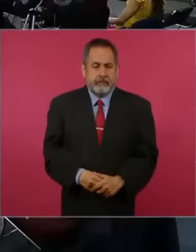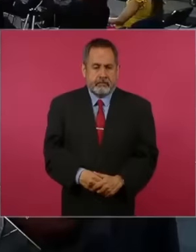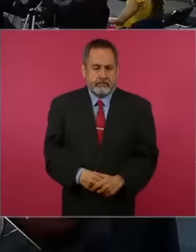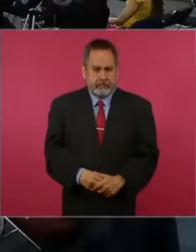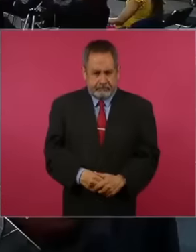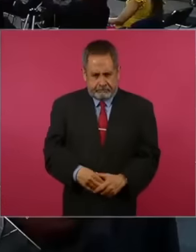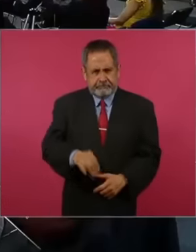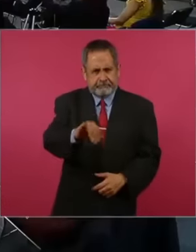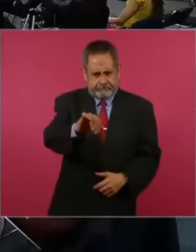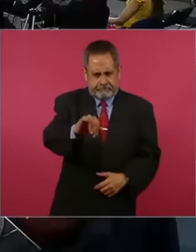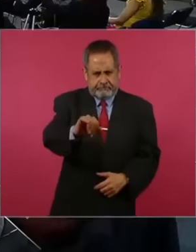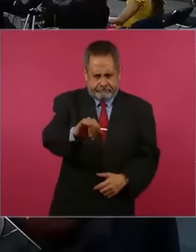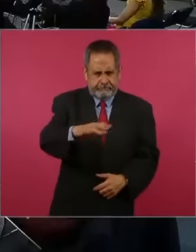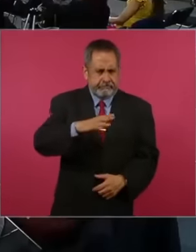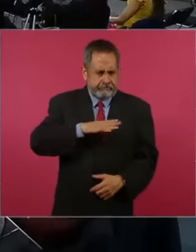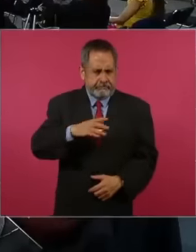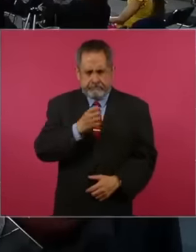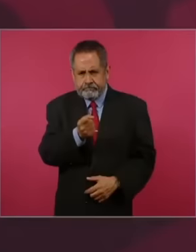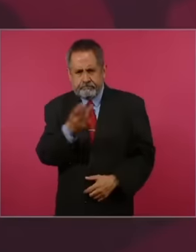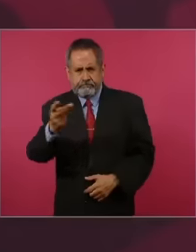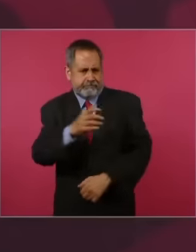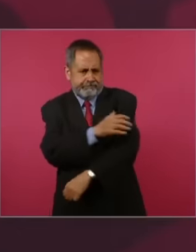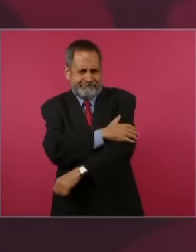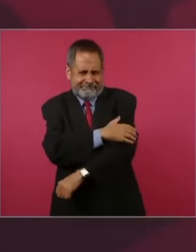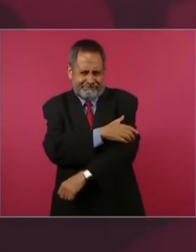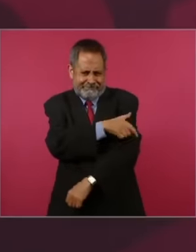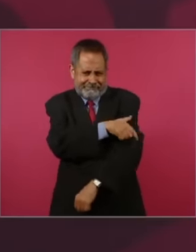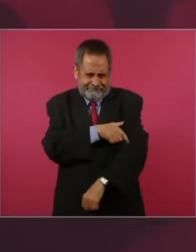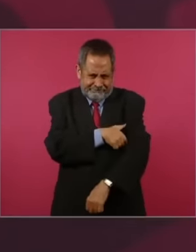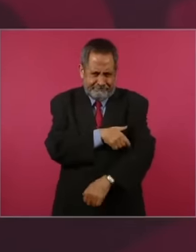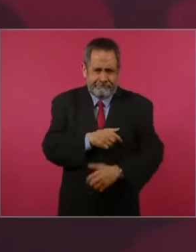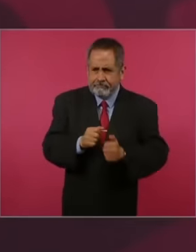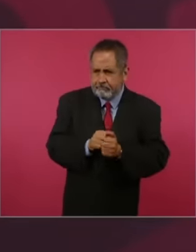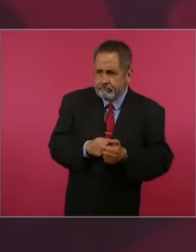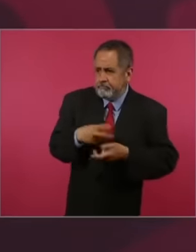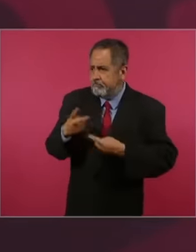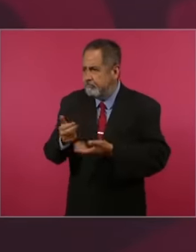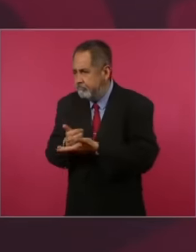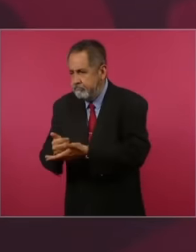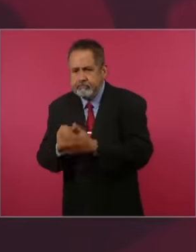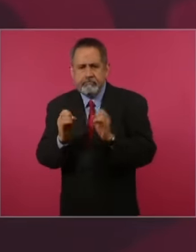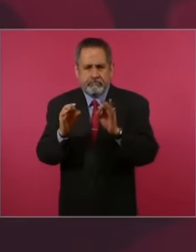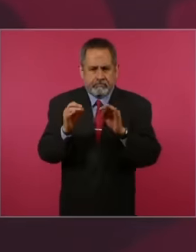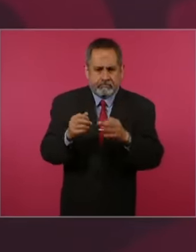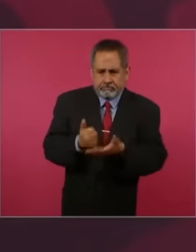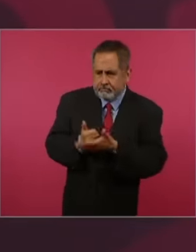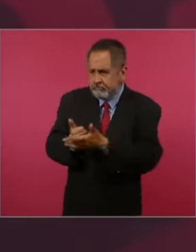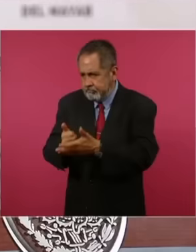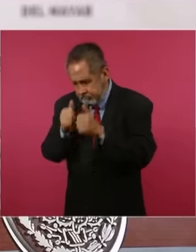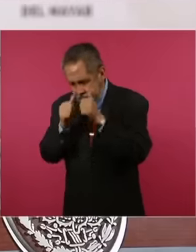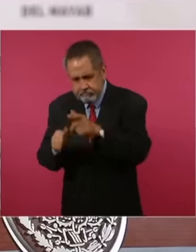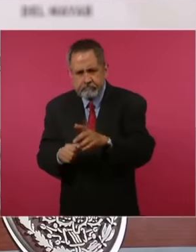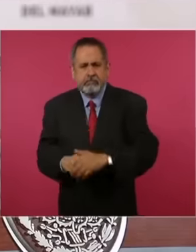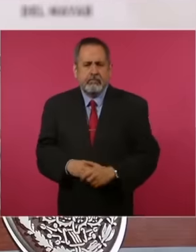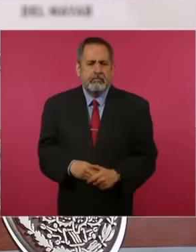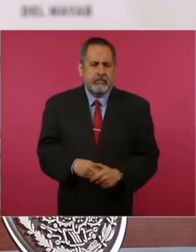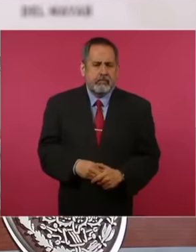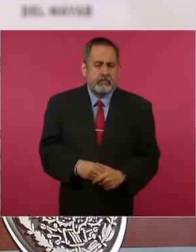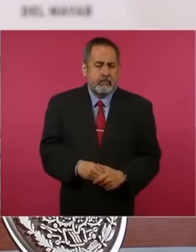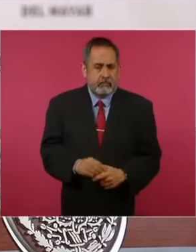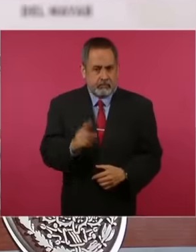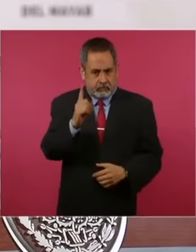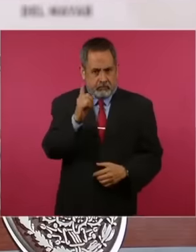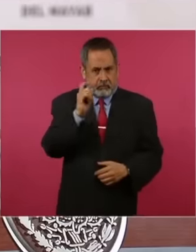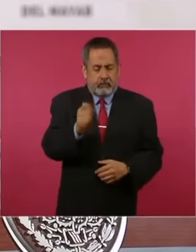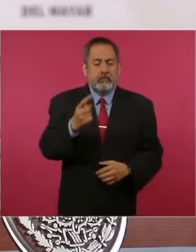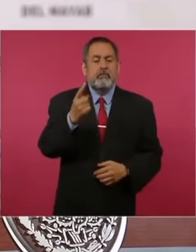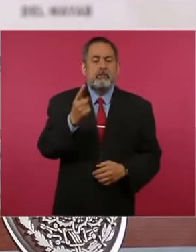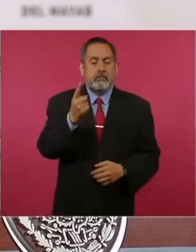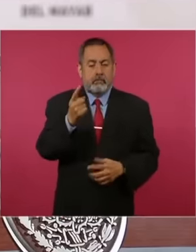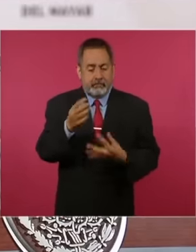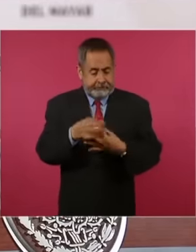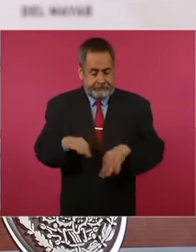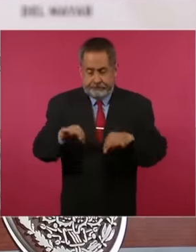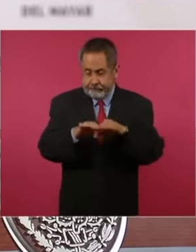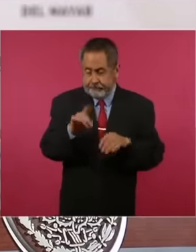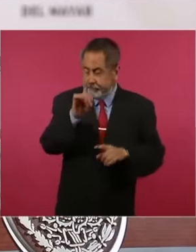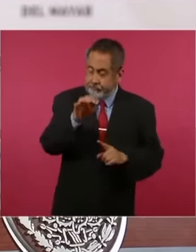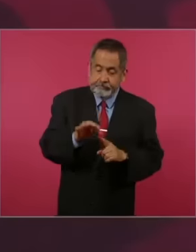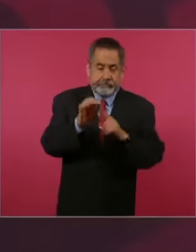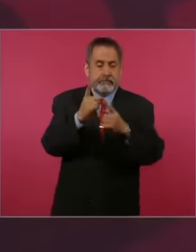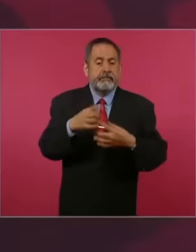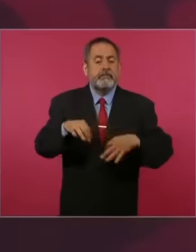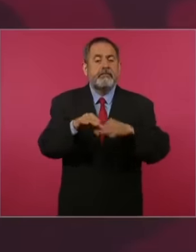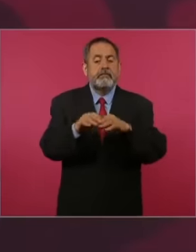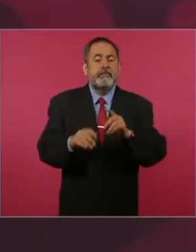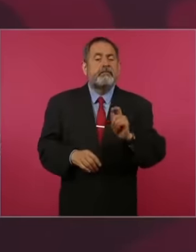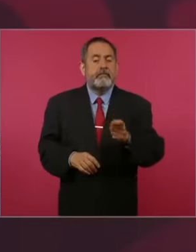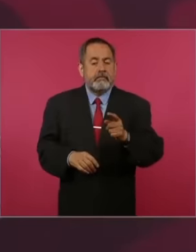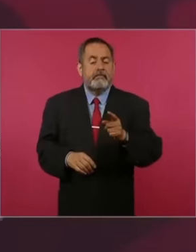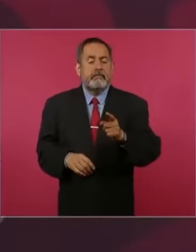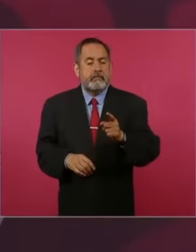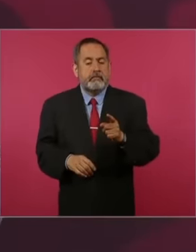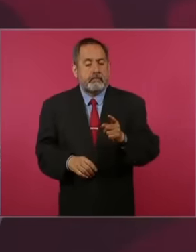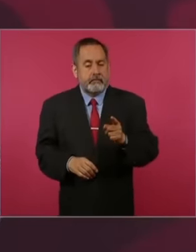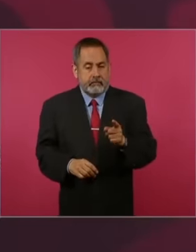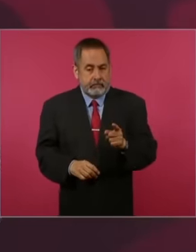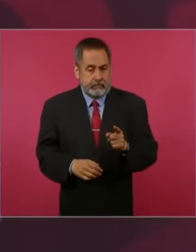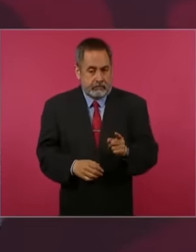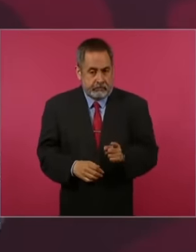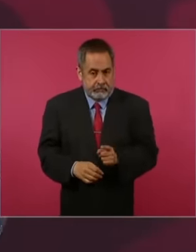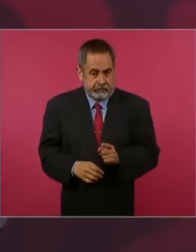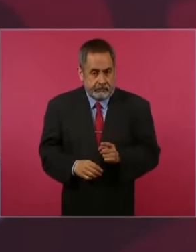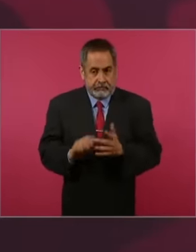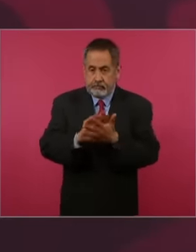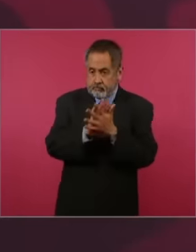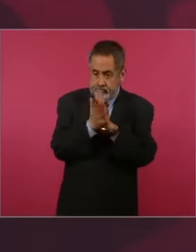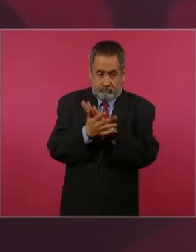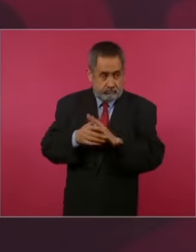of the nation, these offices, uh, one of the important things that is uh became reality